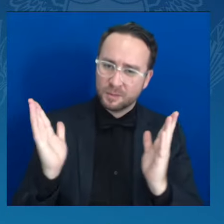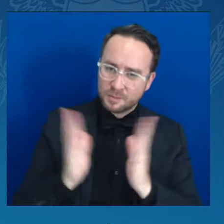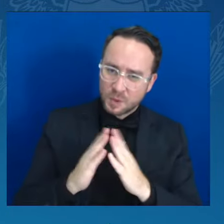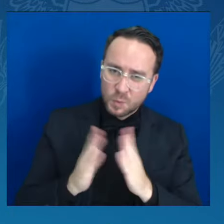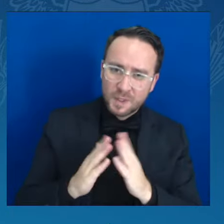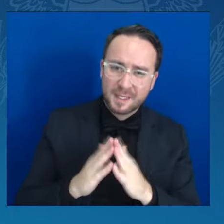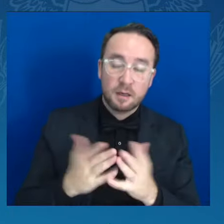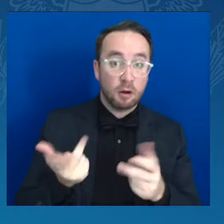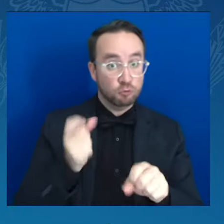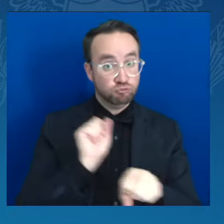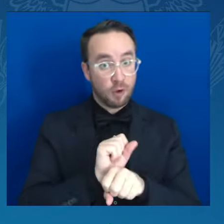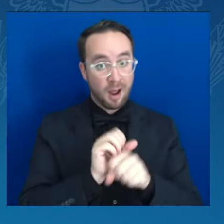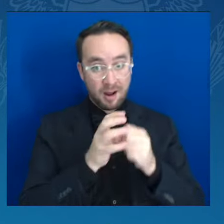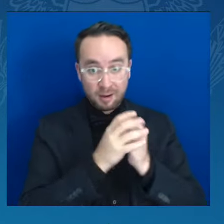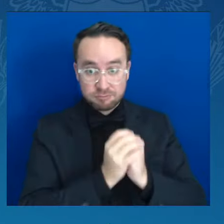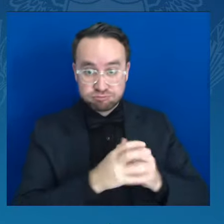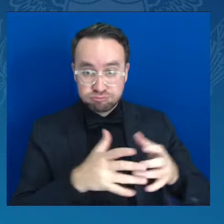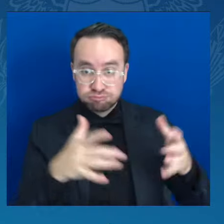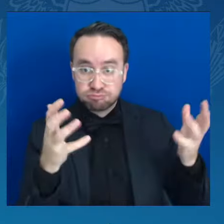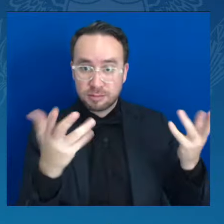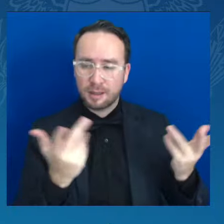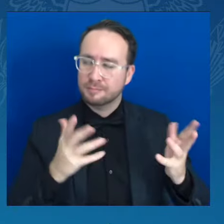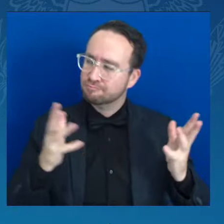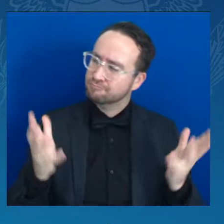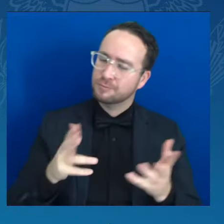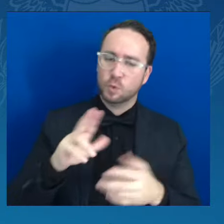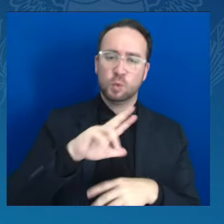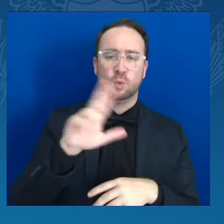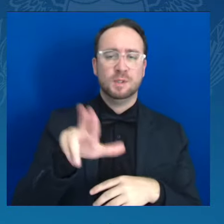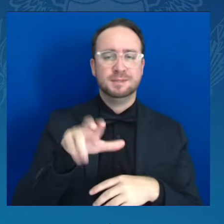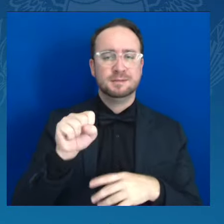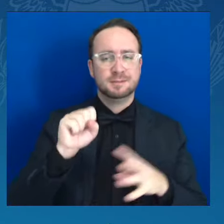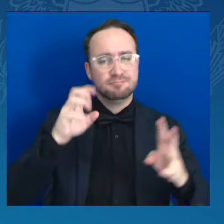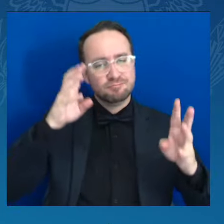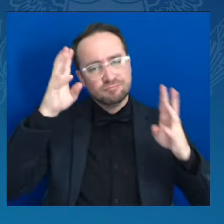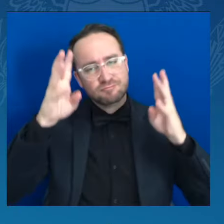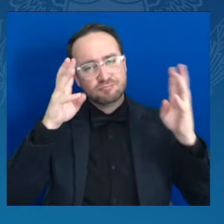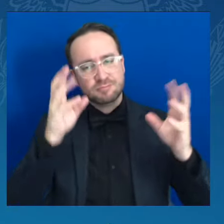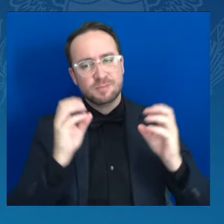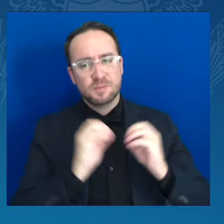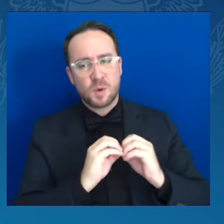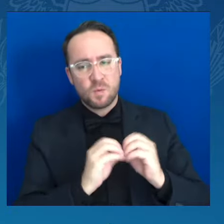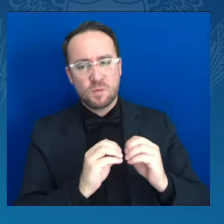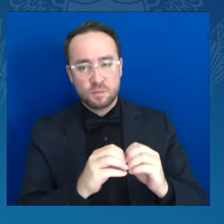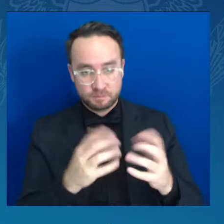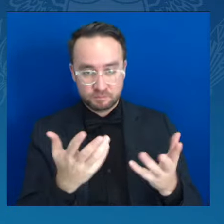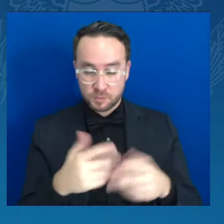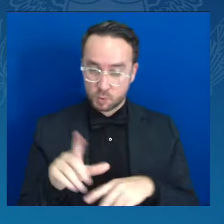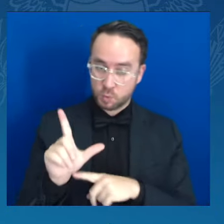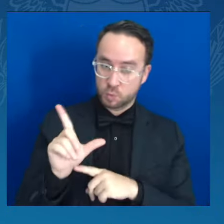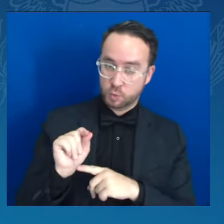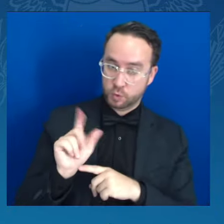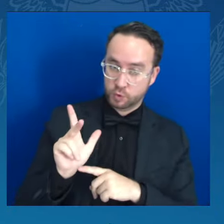we announced a final rule from EPA in Dubai to reduce methane emissions from the oil and gas sector.